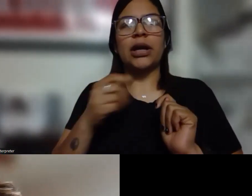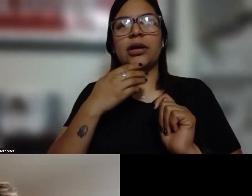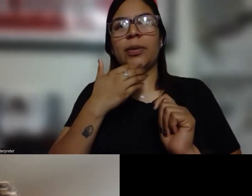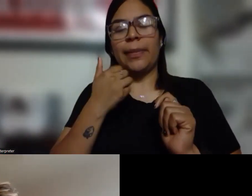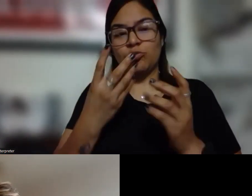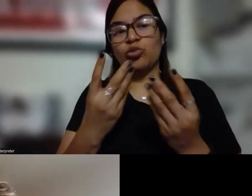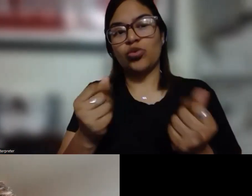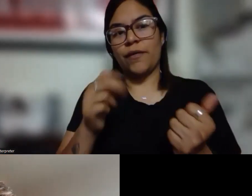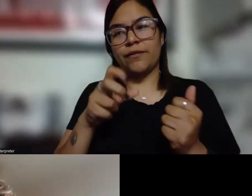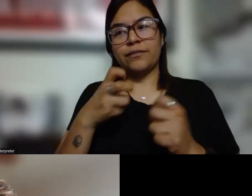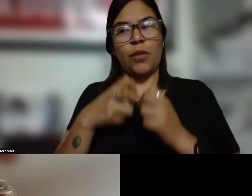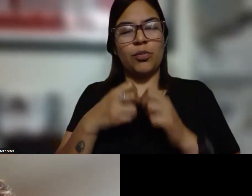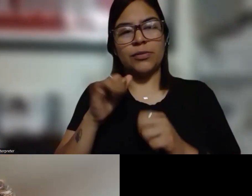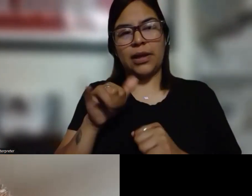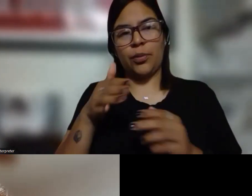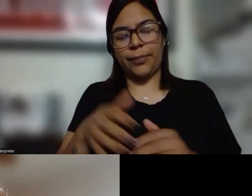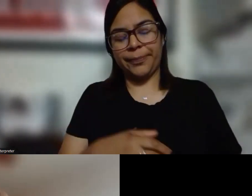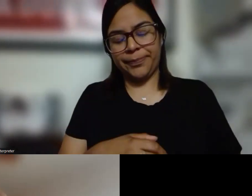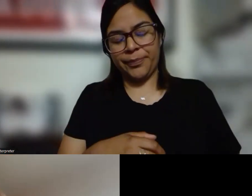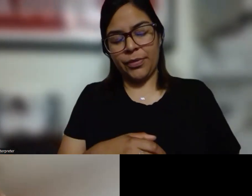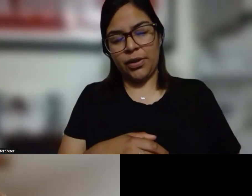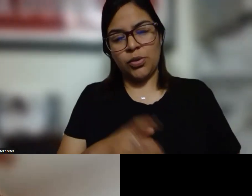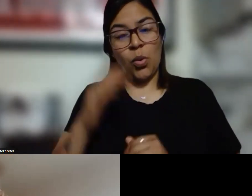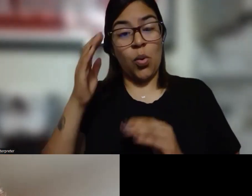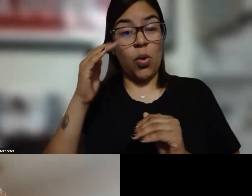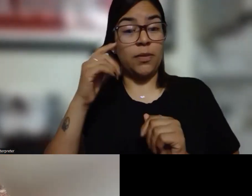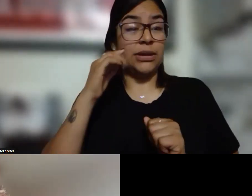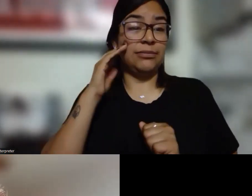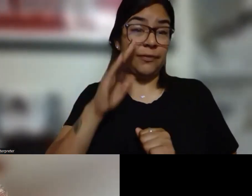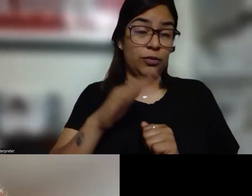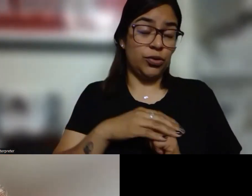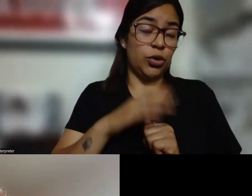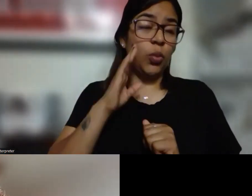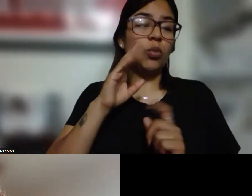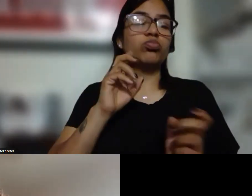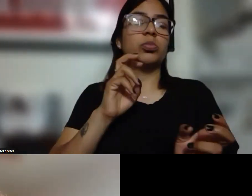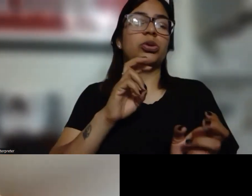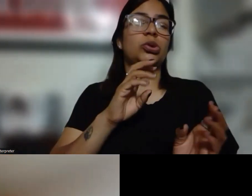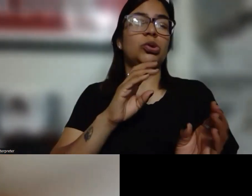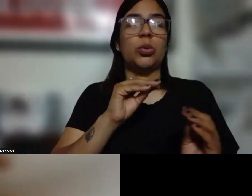forward um we're going to be trans uh shifting our work um and looking at the recommendations